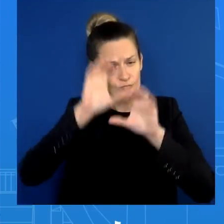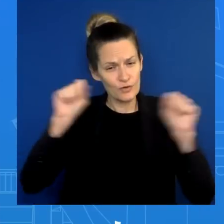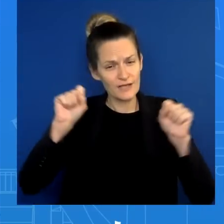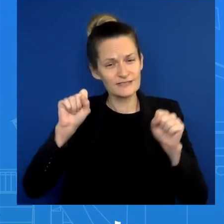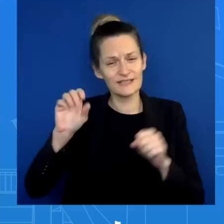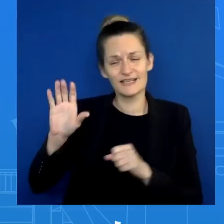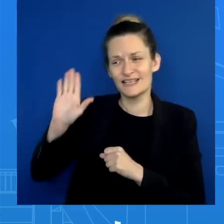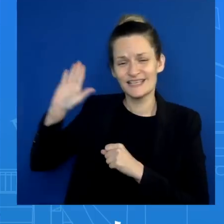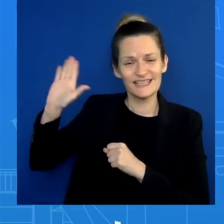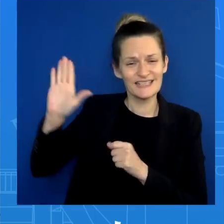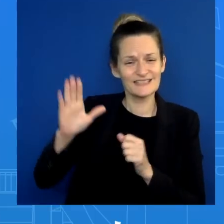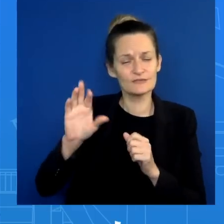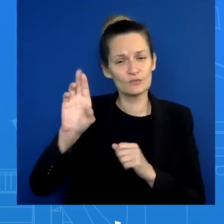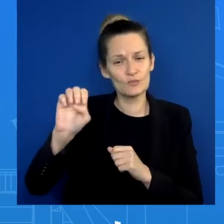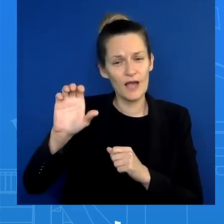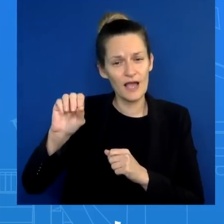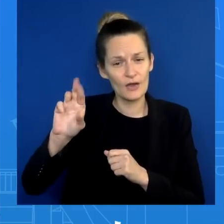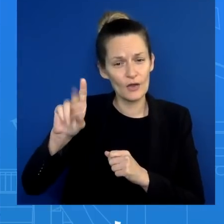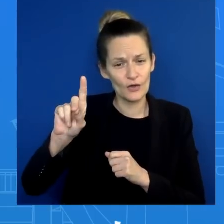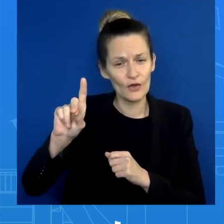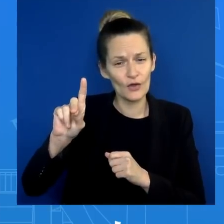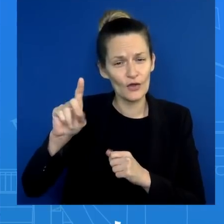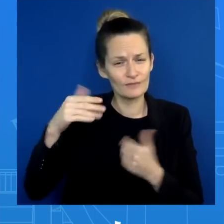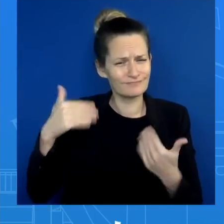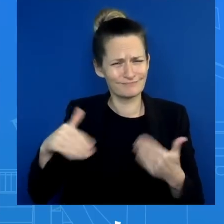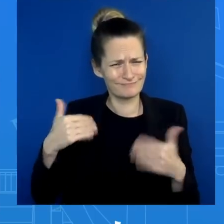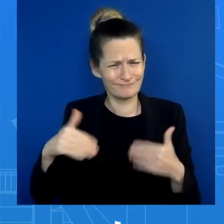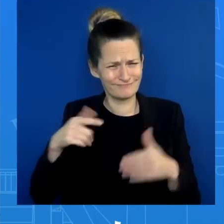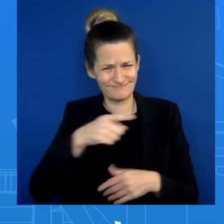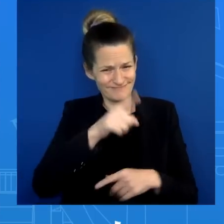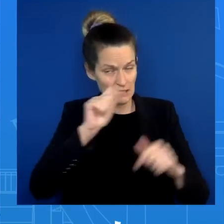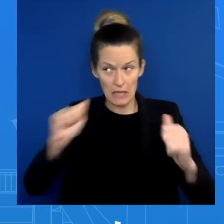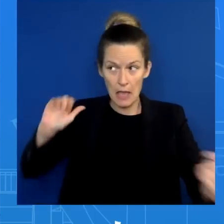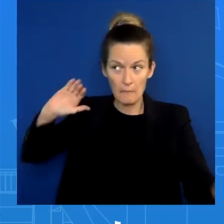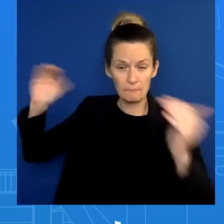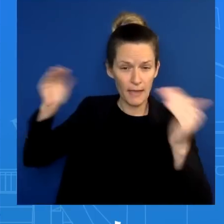And last year alone, you've heard us talk about this because this is an incredibly important